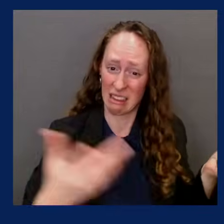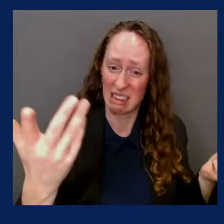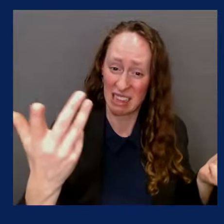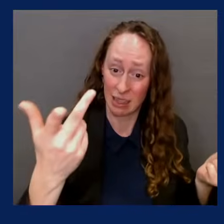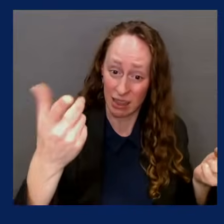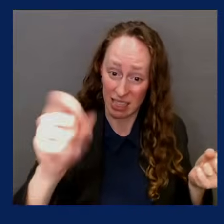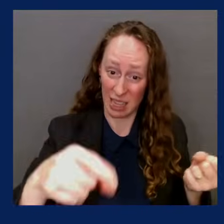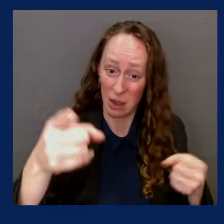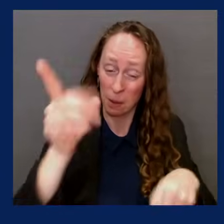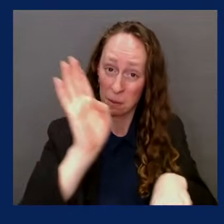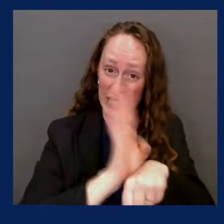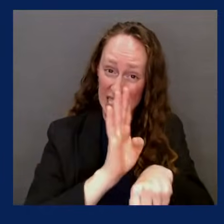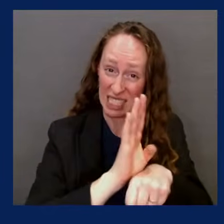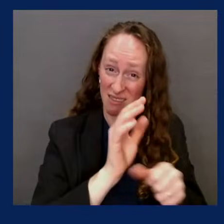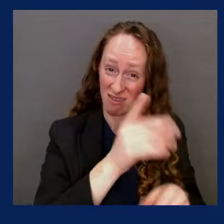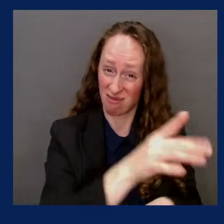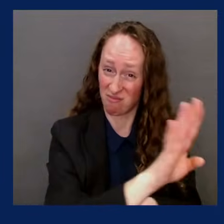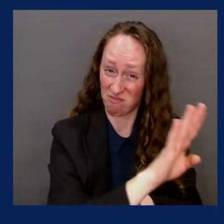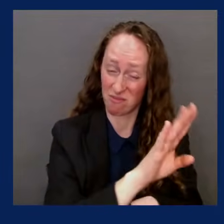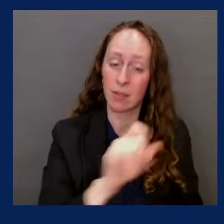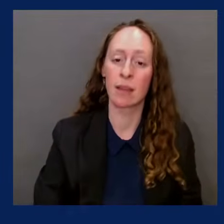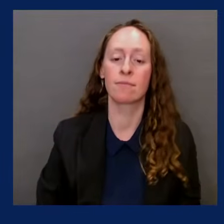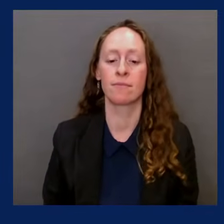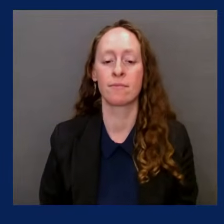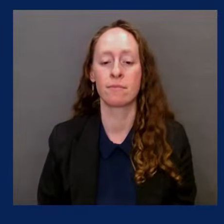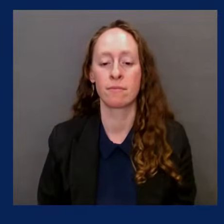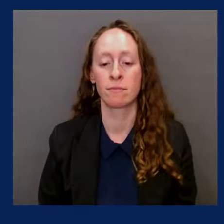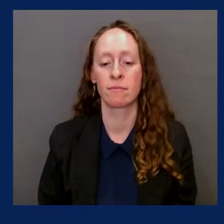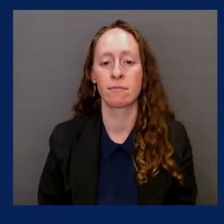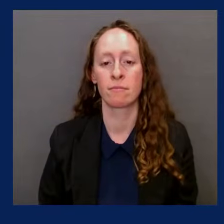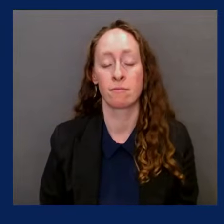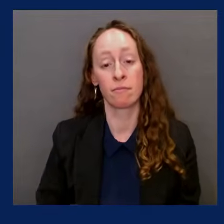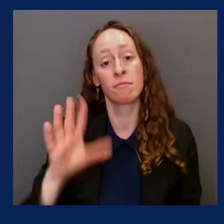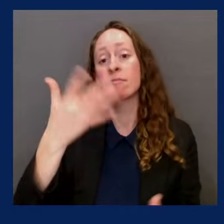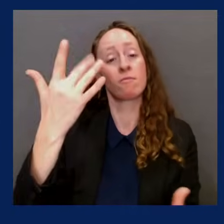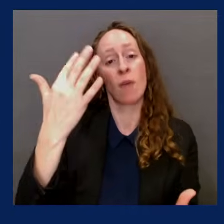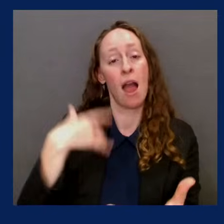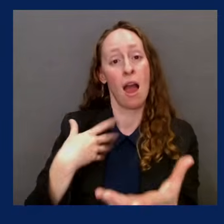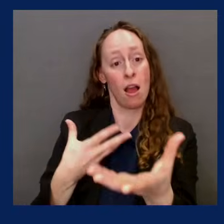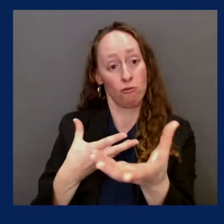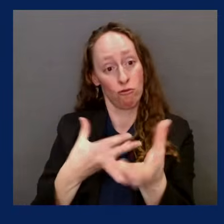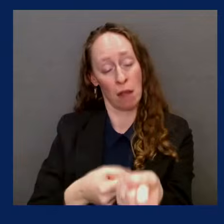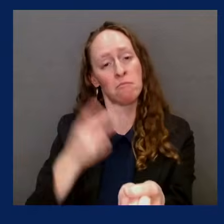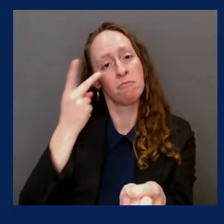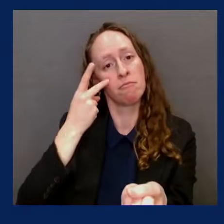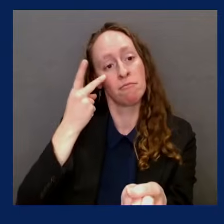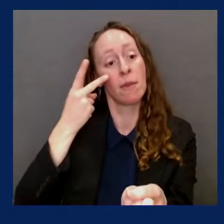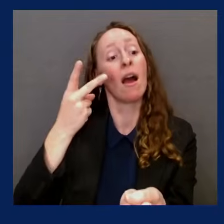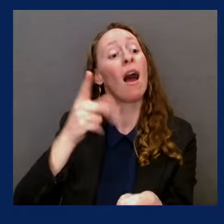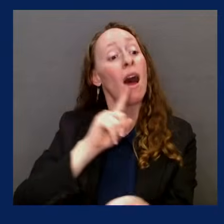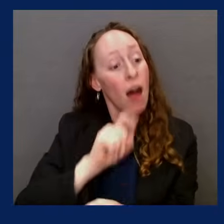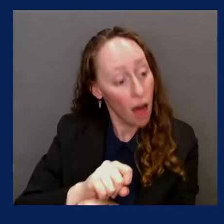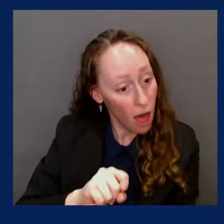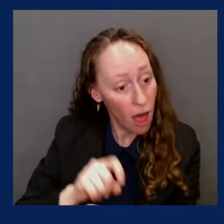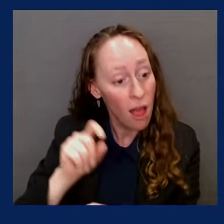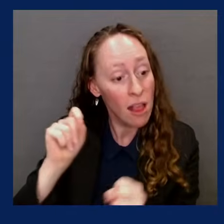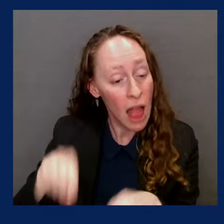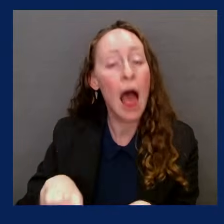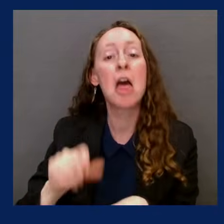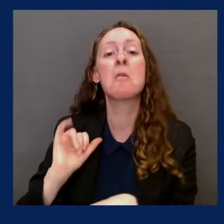And, look, China is having their own internal and external difficulties right now.